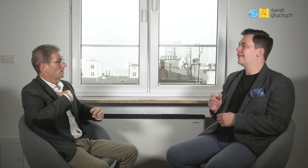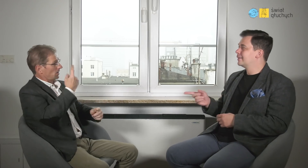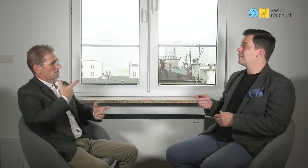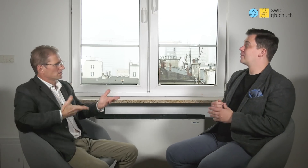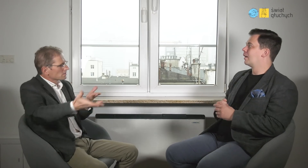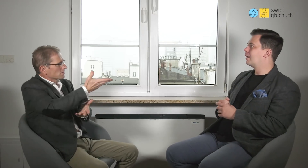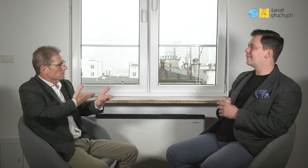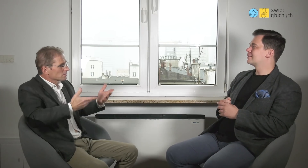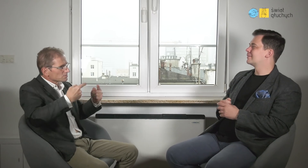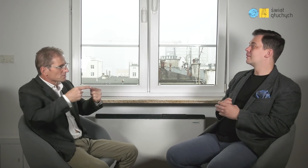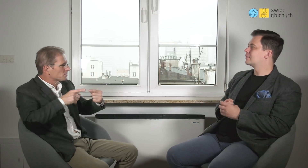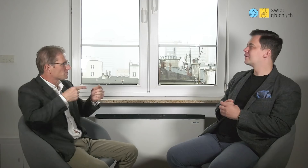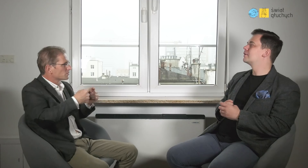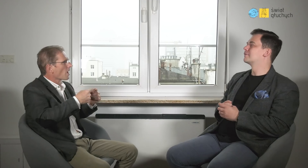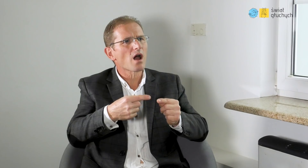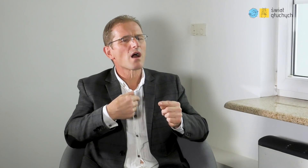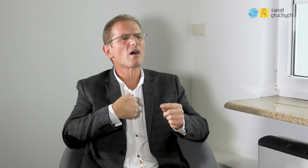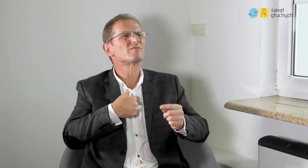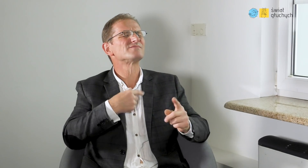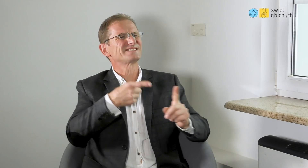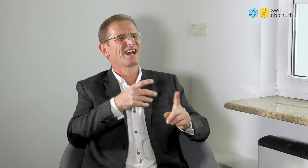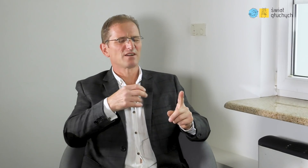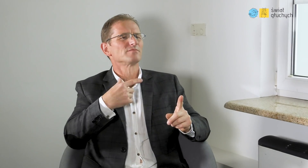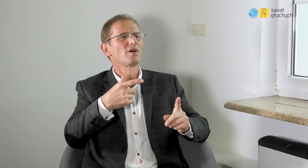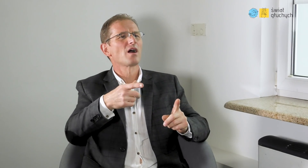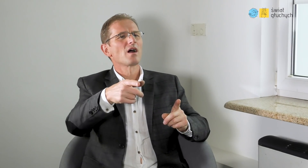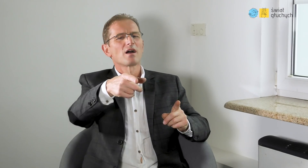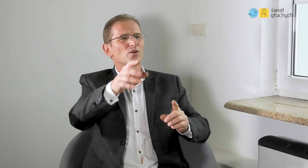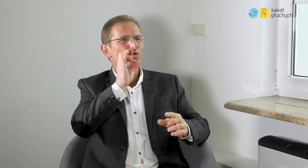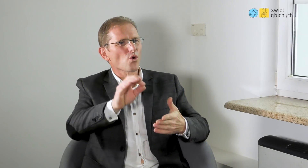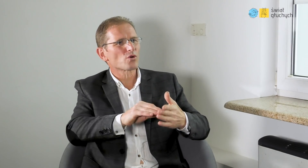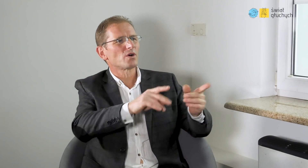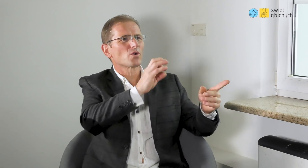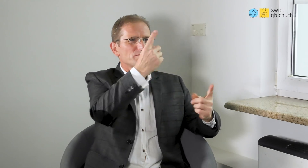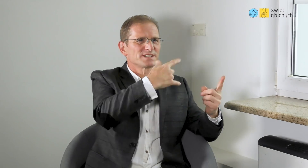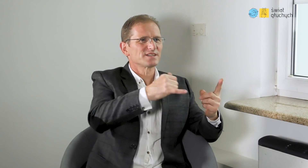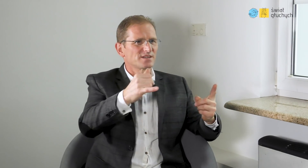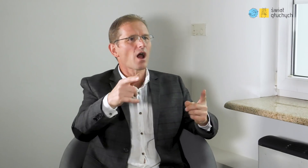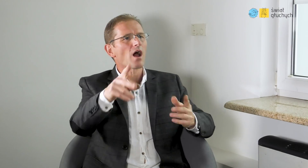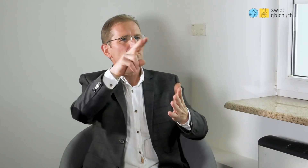We are constantly trying to adapt various things to life on a daily basis. I have a problem with writing, But I have people around me who have ideas,